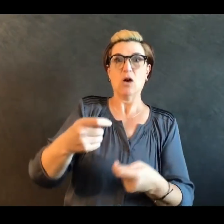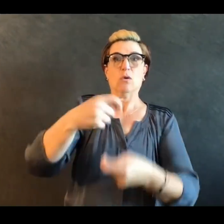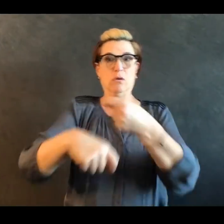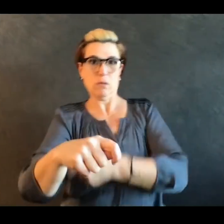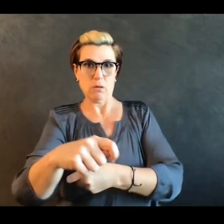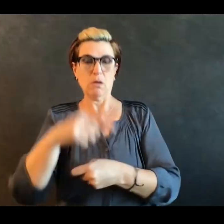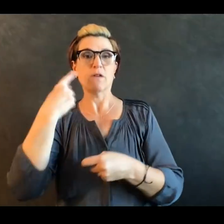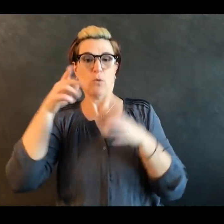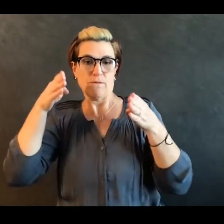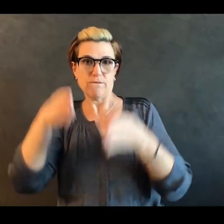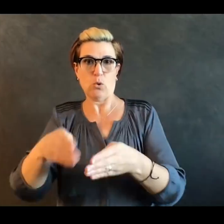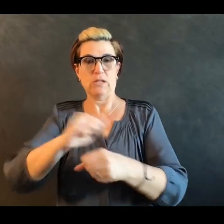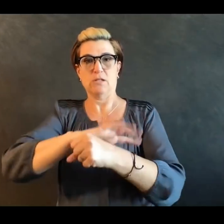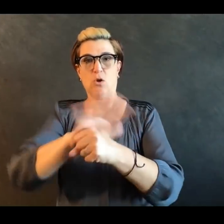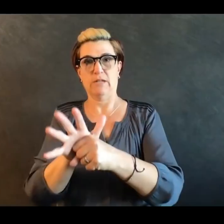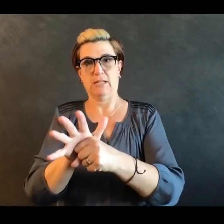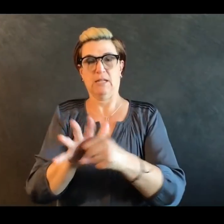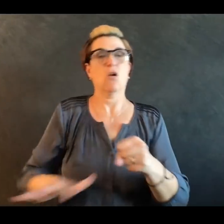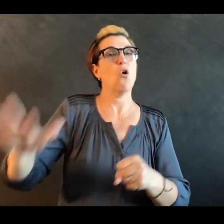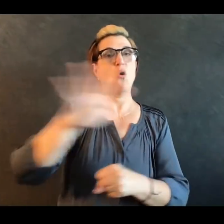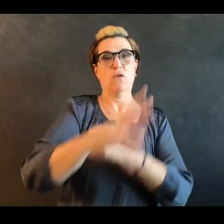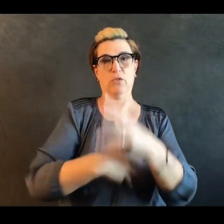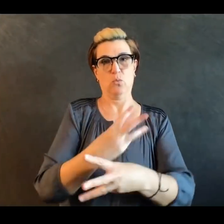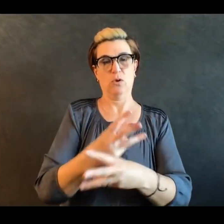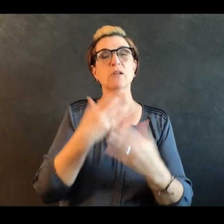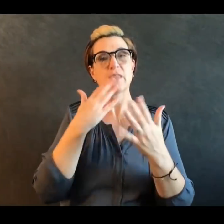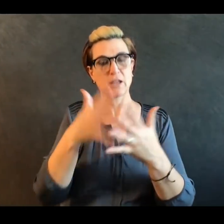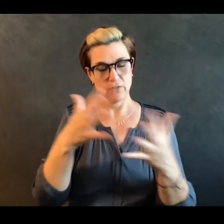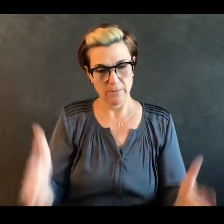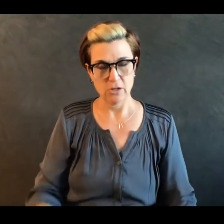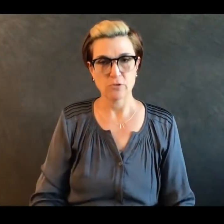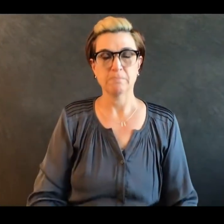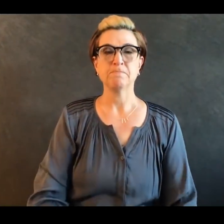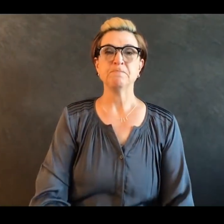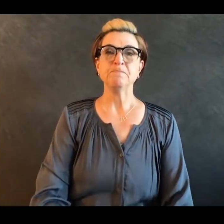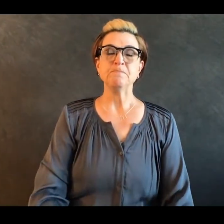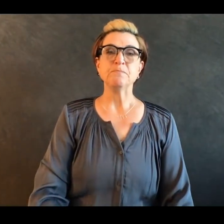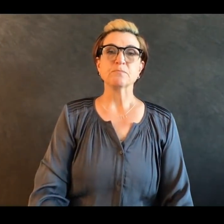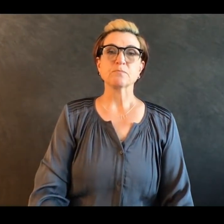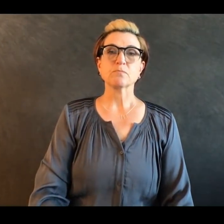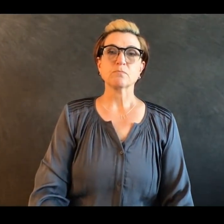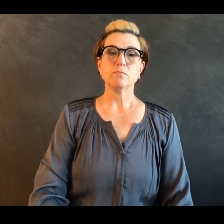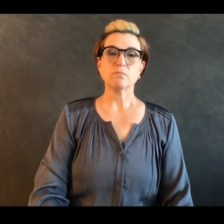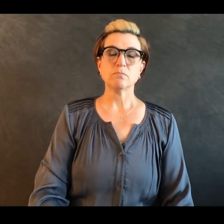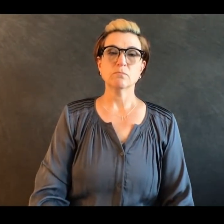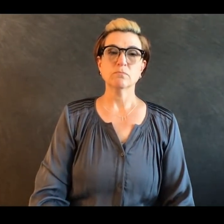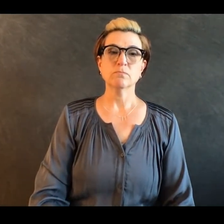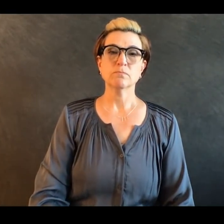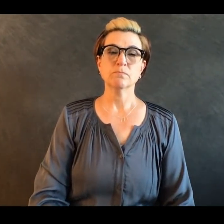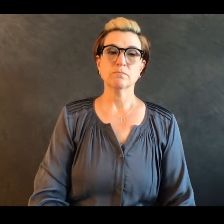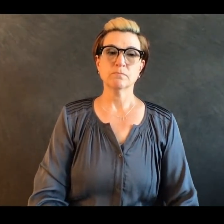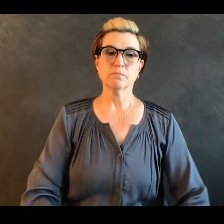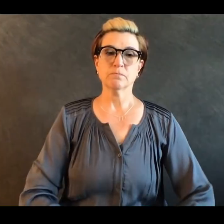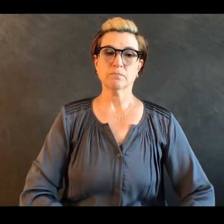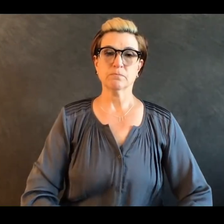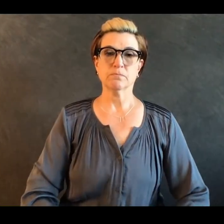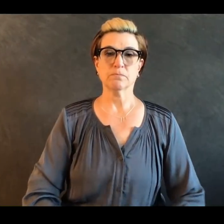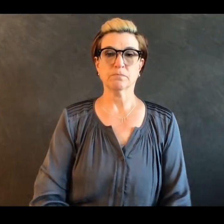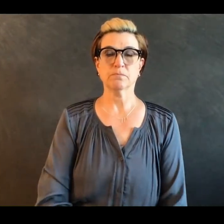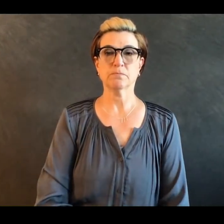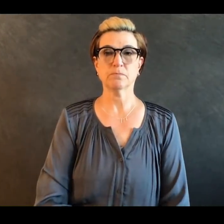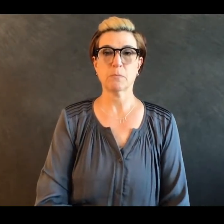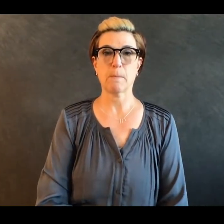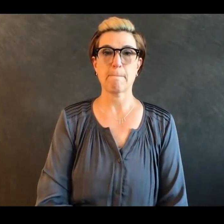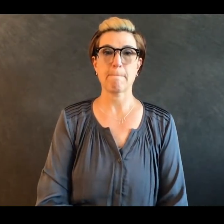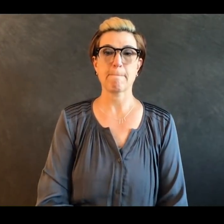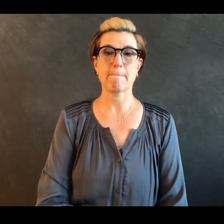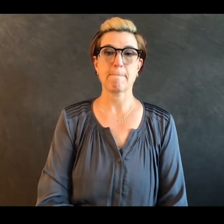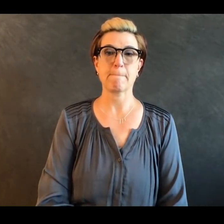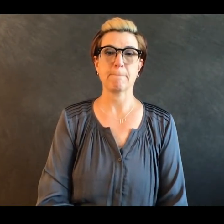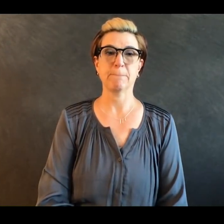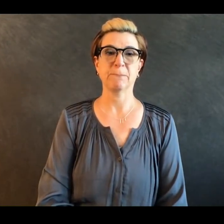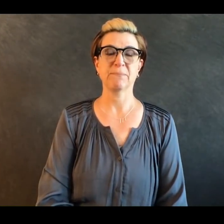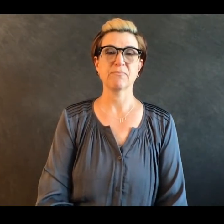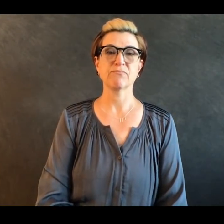globe thank you thank you mr. president for the opportunity to be here with you